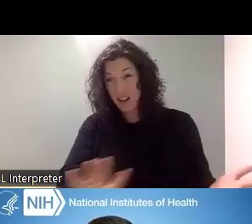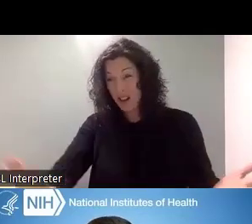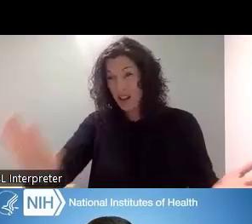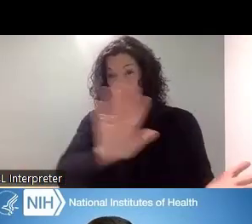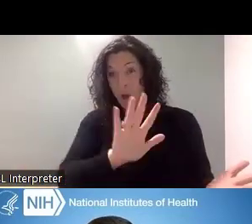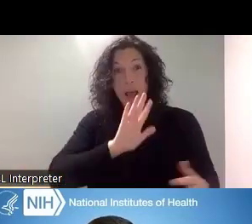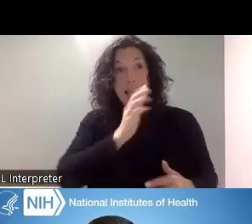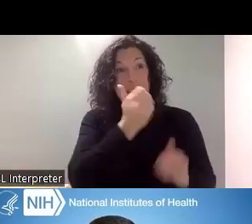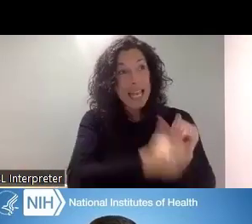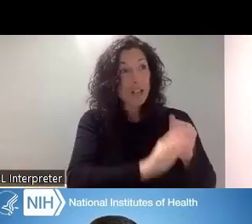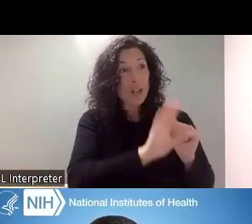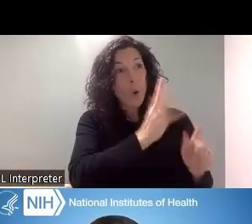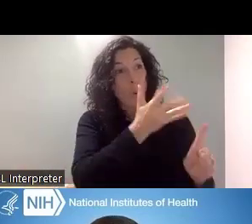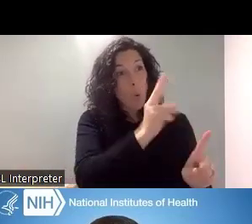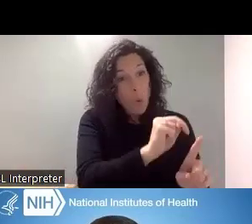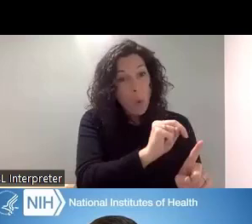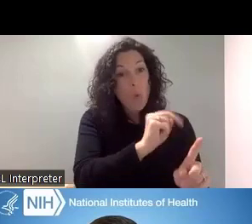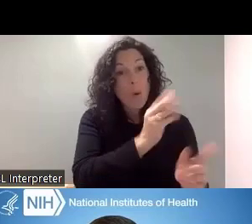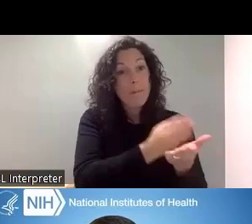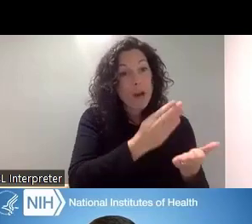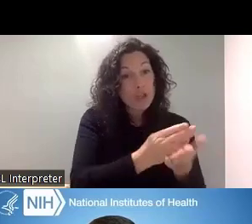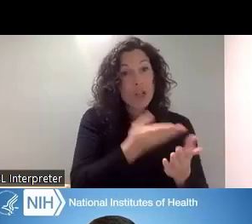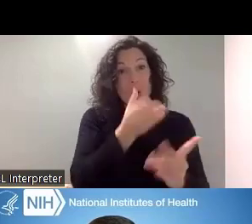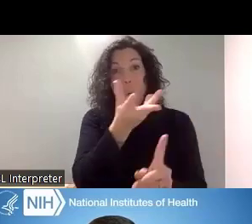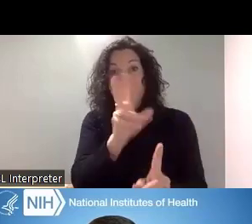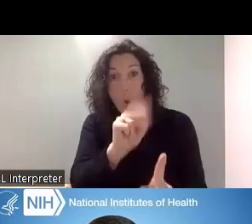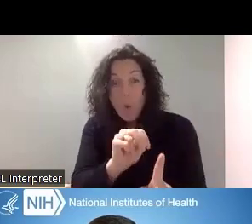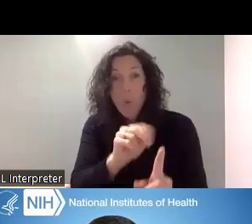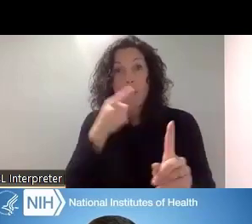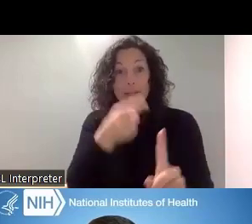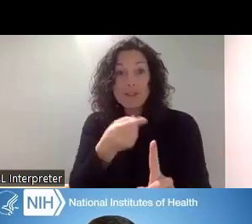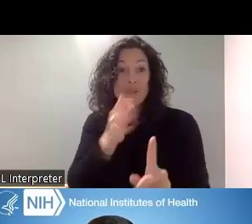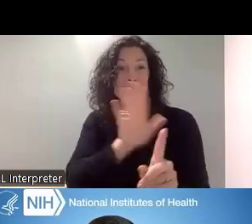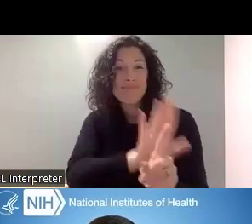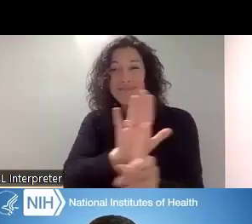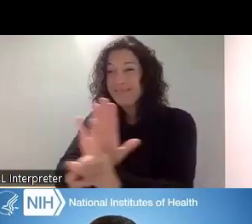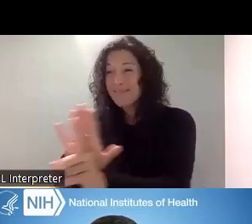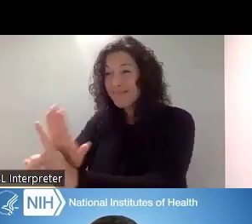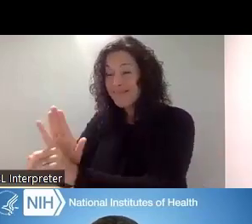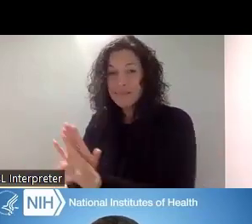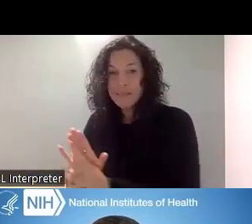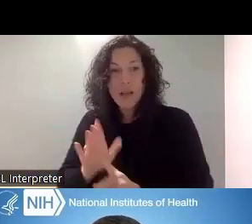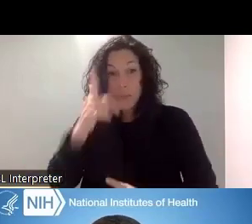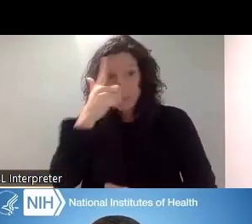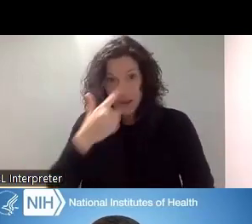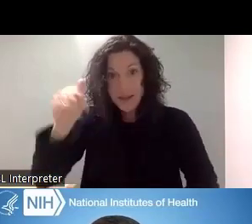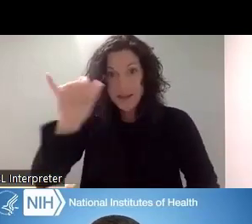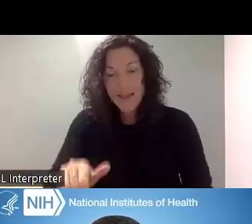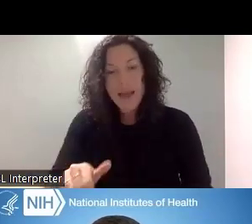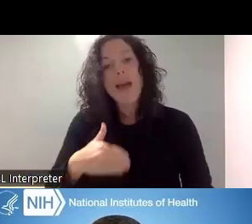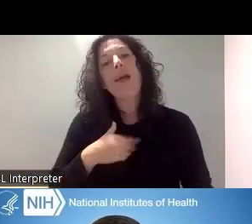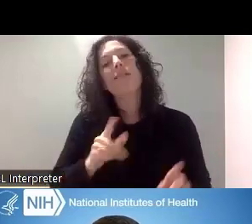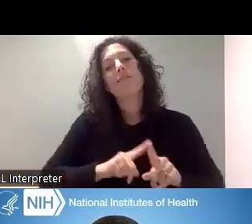and so they all have their own priorities. And so because of that, they might have different grant programs that they offer.